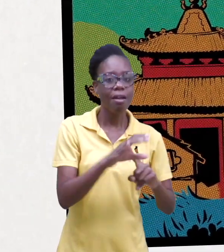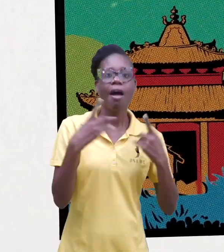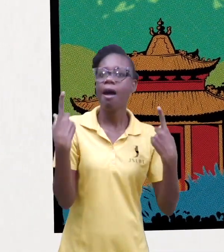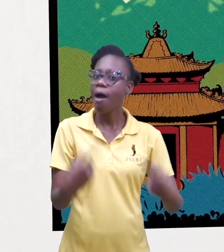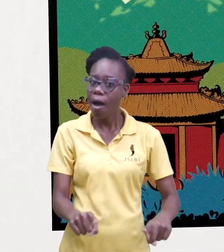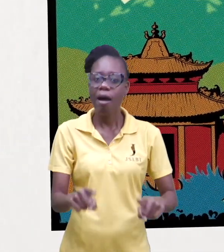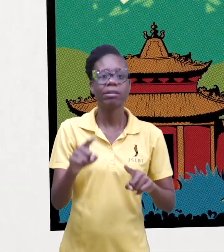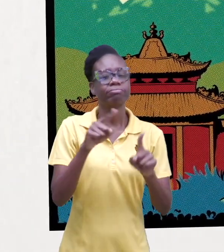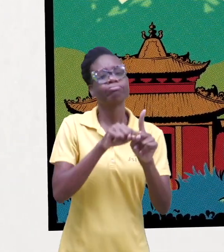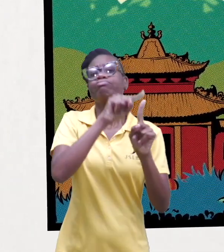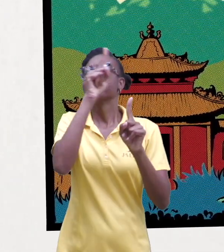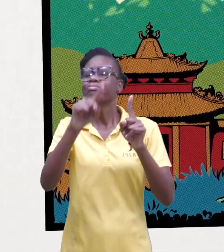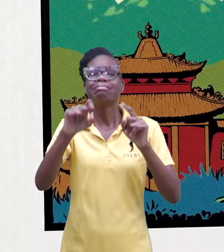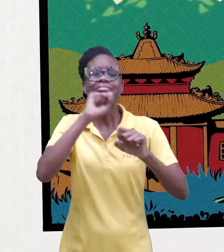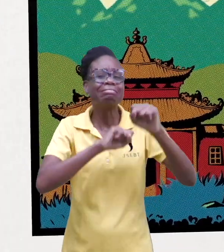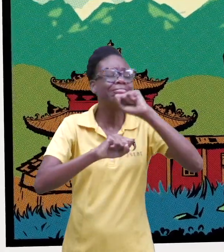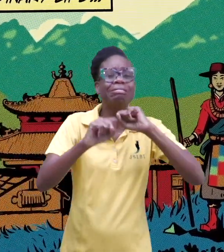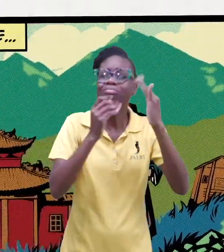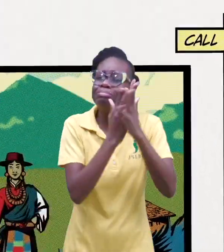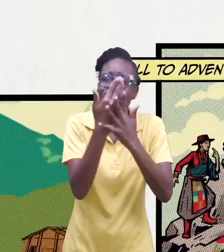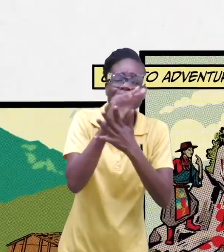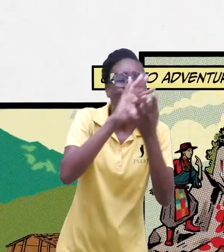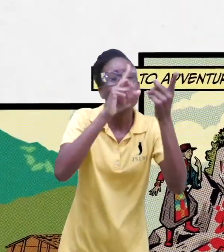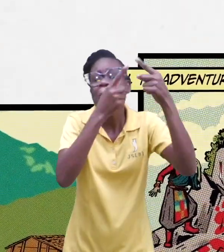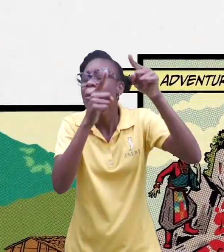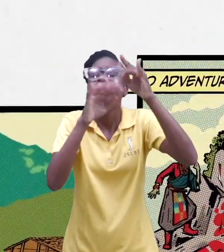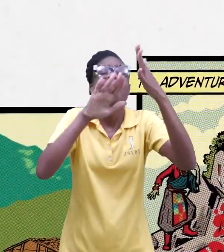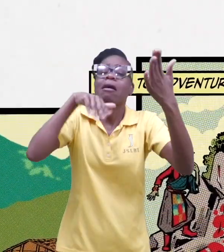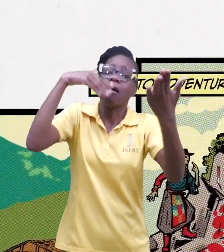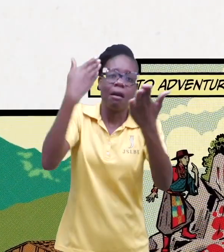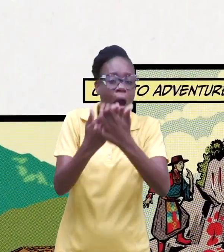new or unexpected happens, causing problems that lead up to some